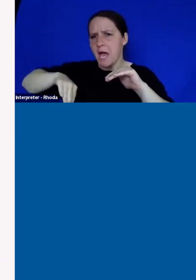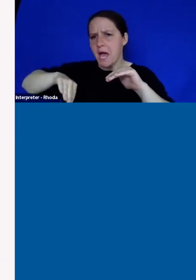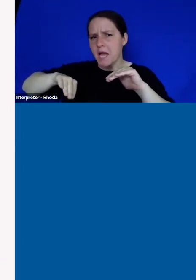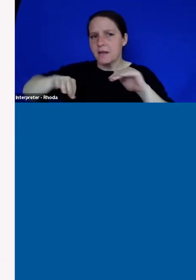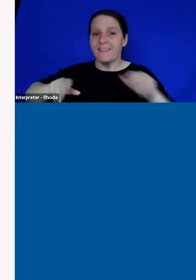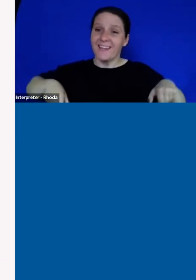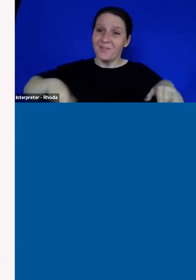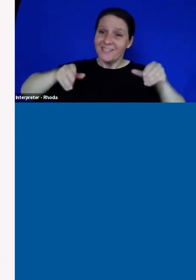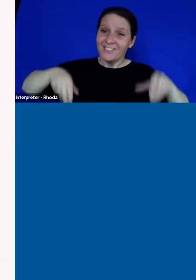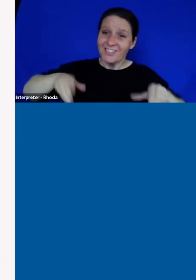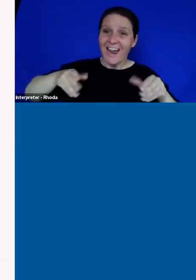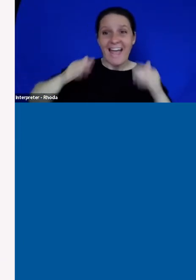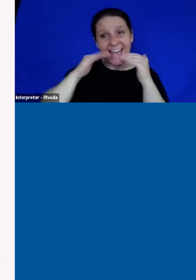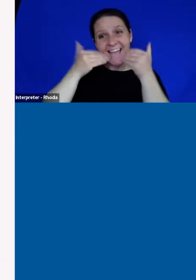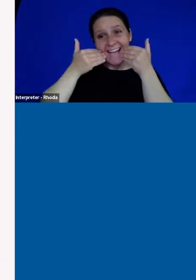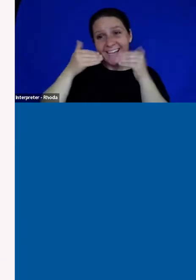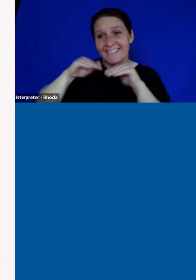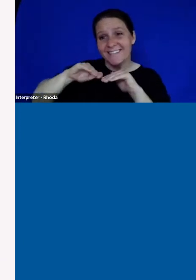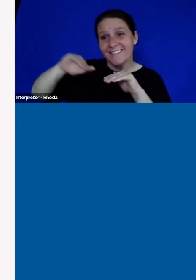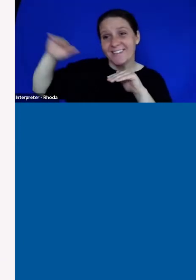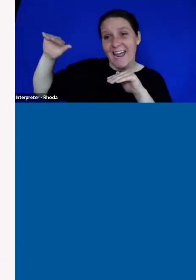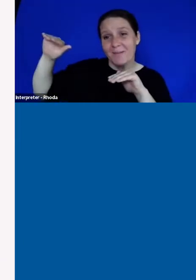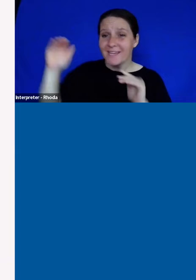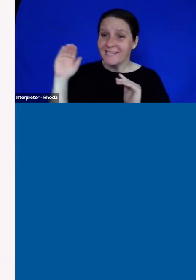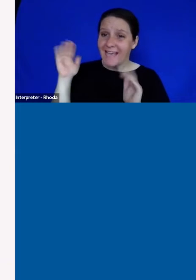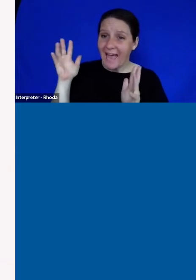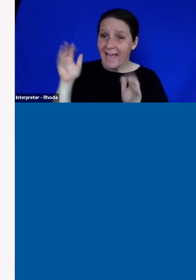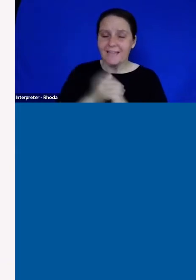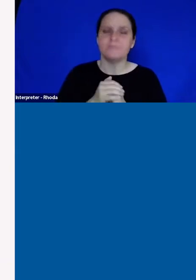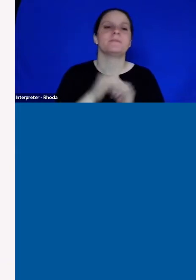because yay we have ramps. I'm laughing at this because I see this all the time.